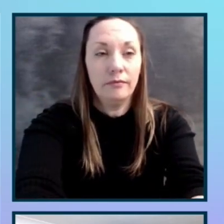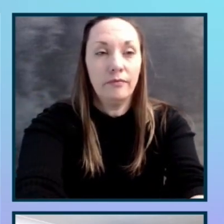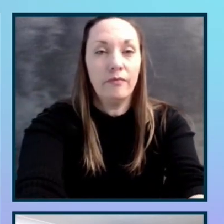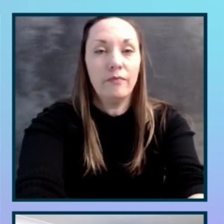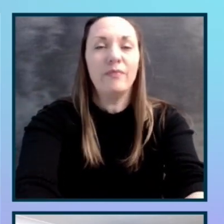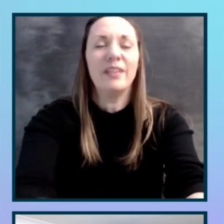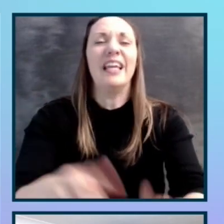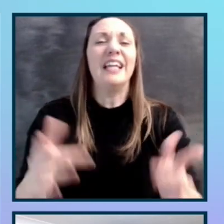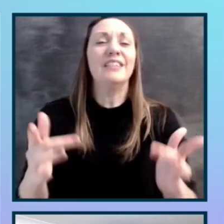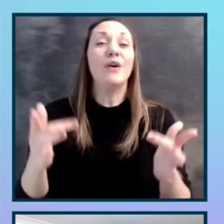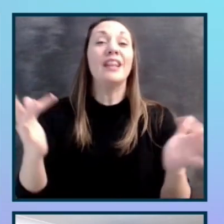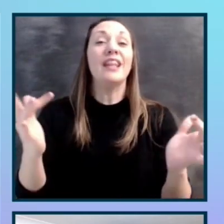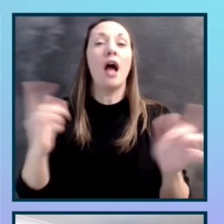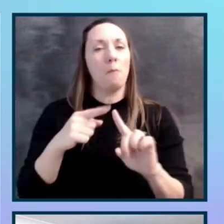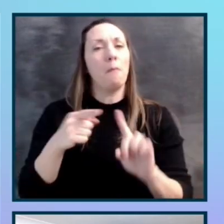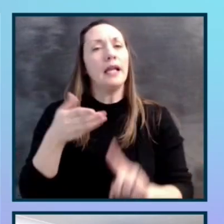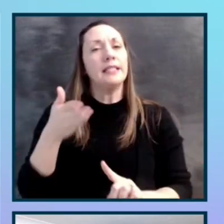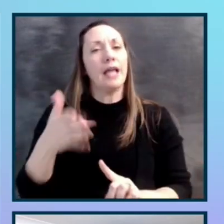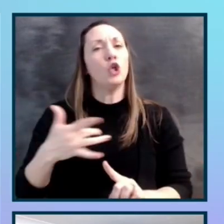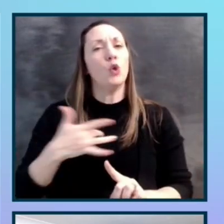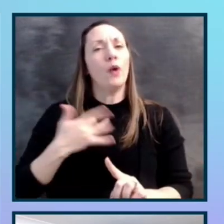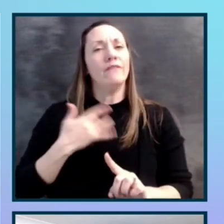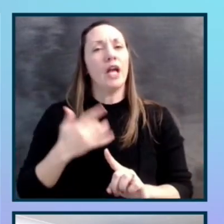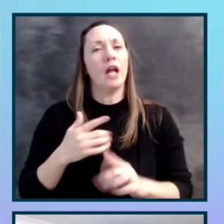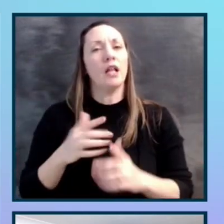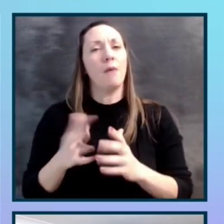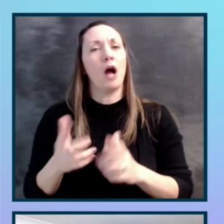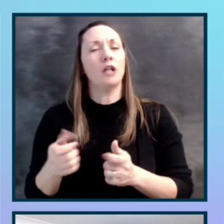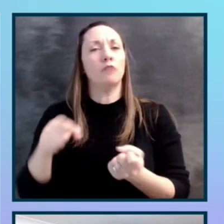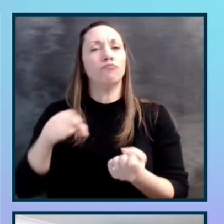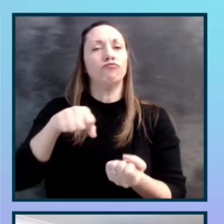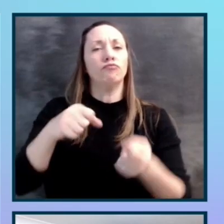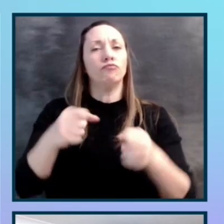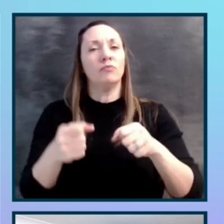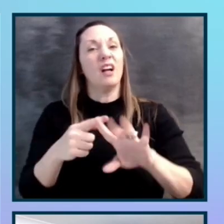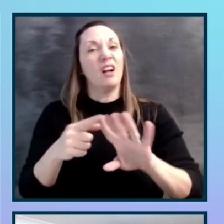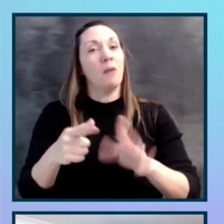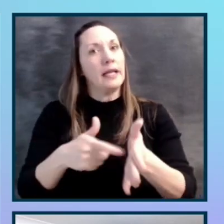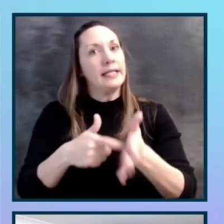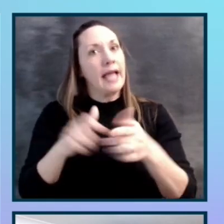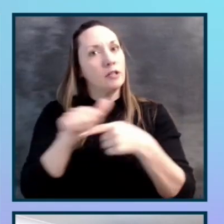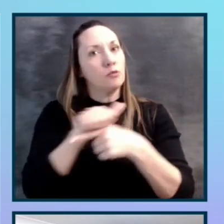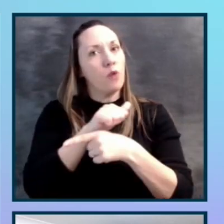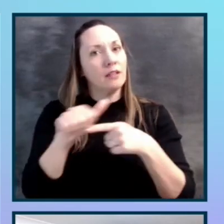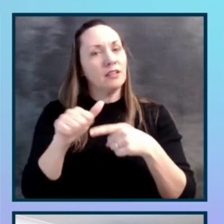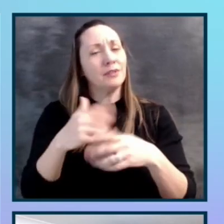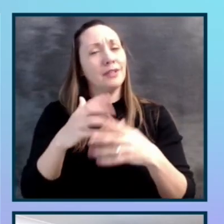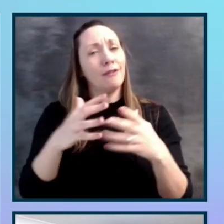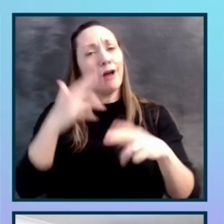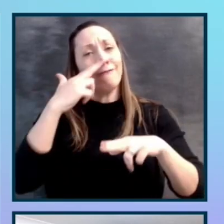And you know, as I say, it took practice but it's good fun when you can get the hang of it.